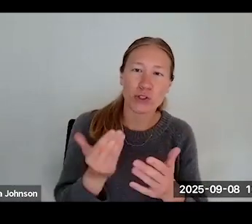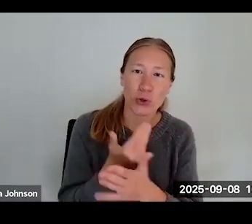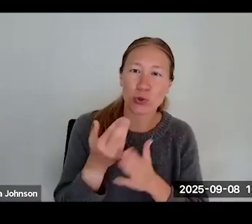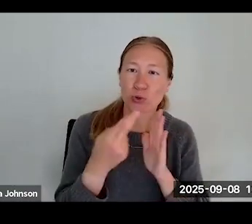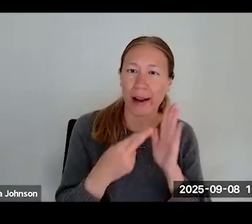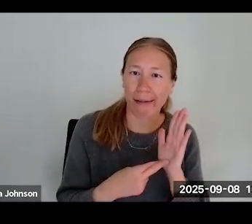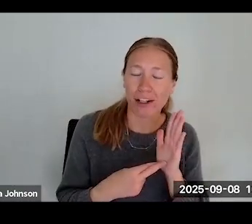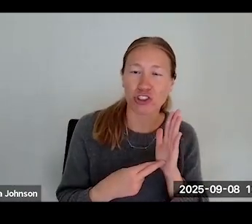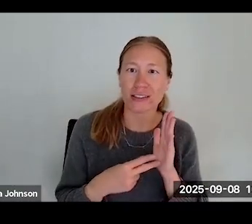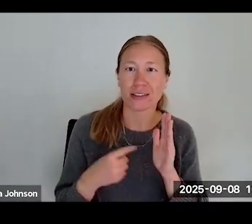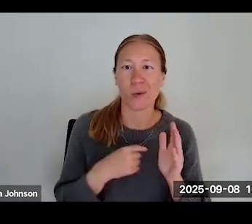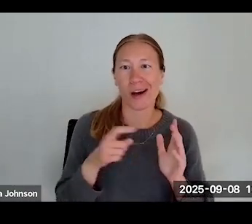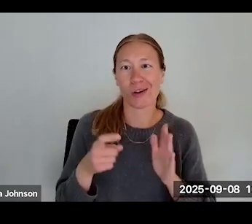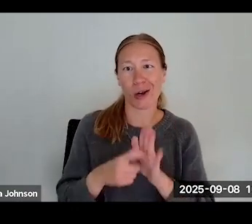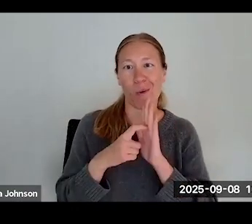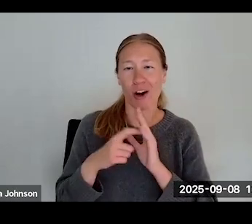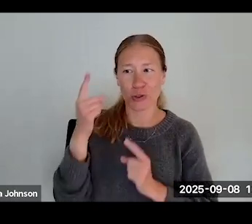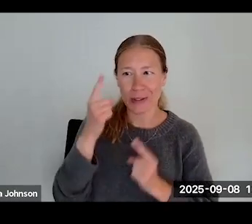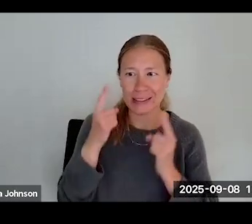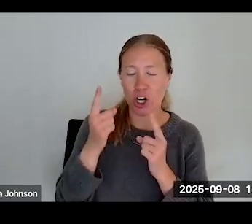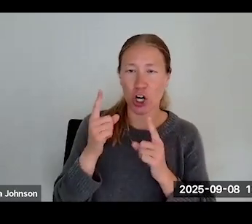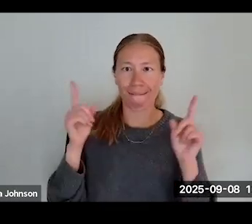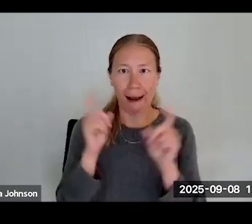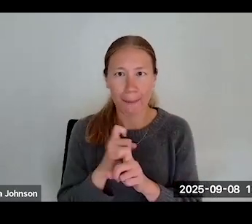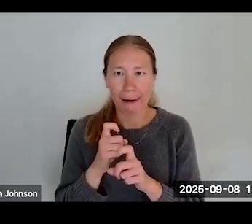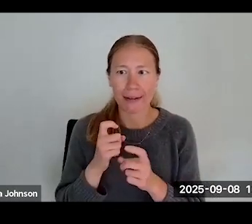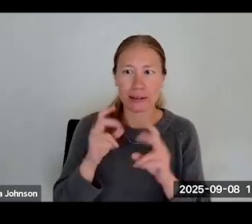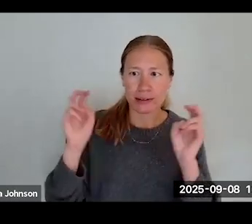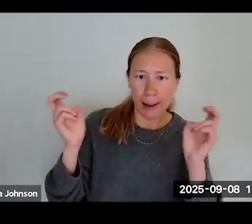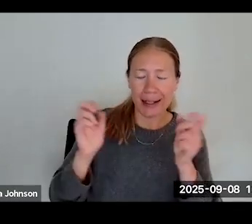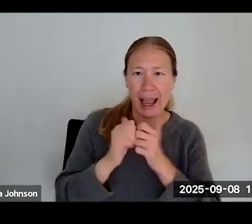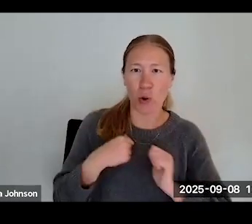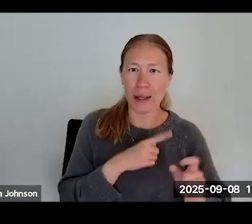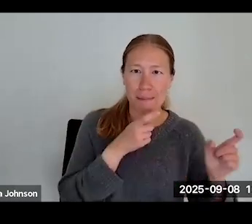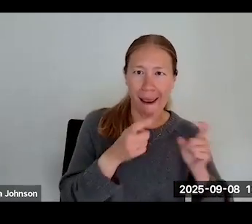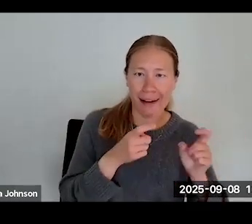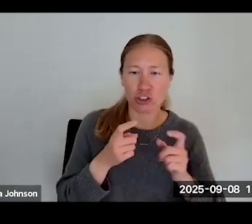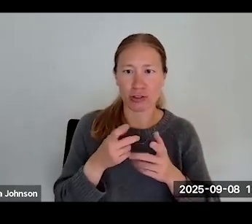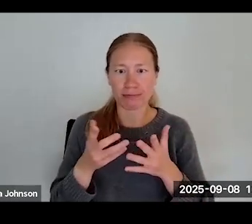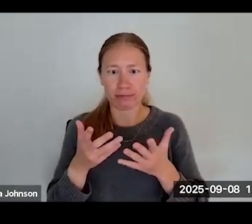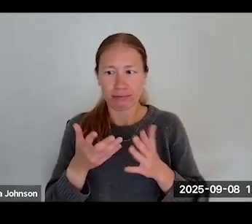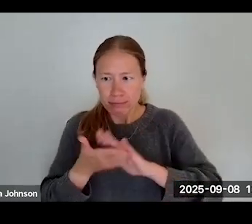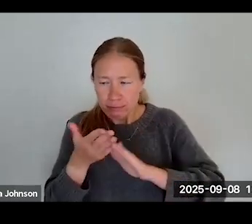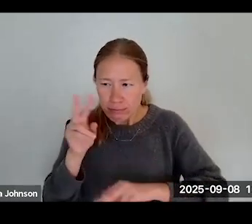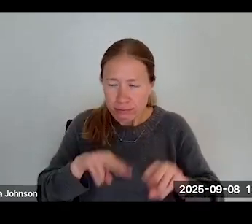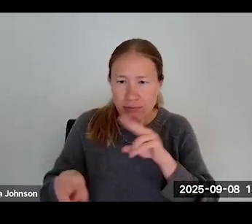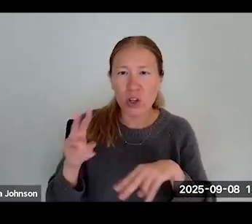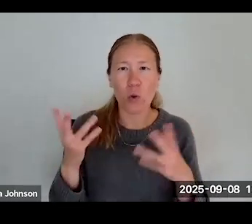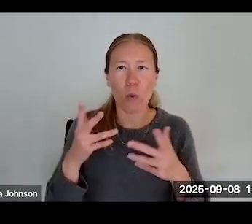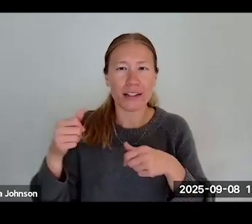to consider complex issues around how we manage and govern our websites and how we think about what we put on those websites.